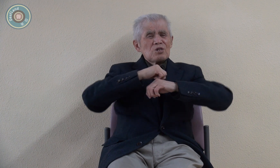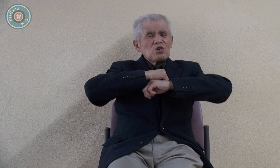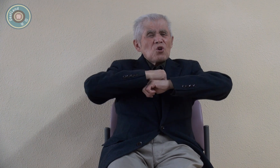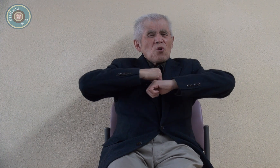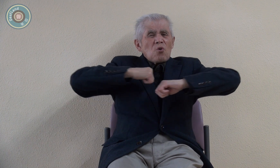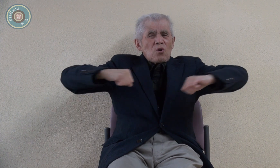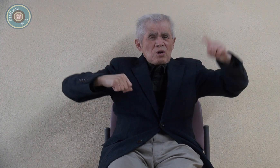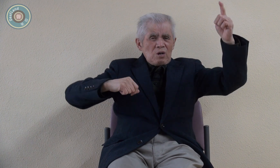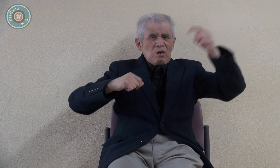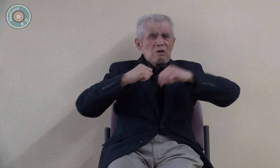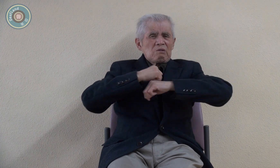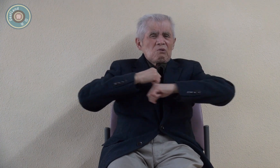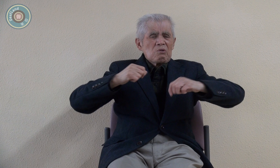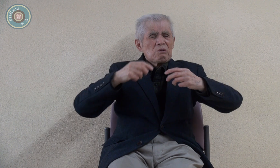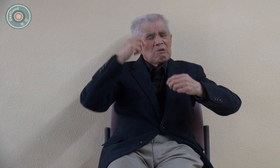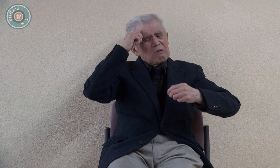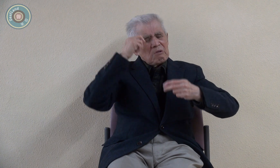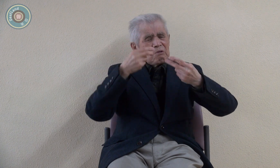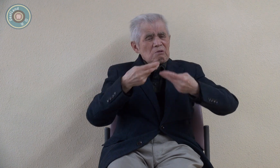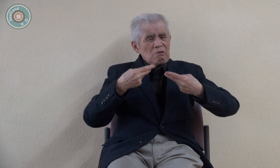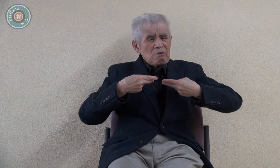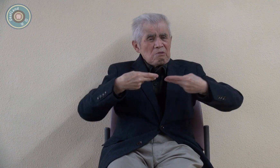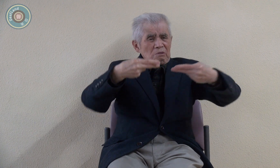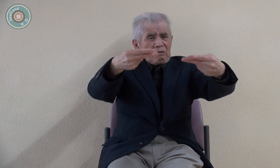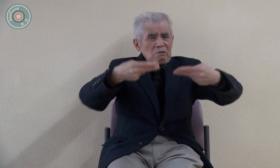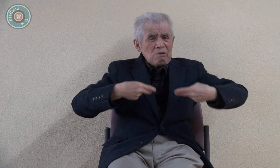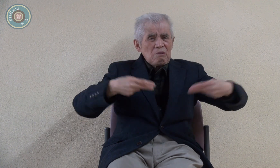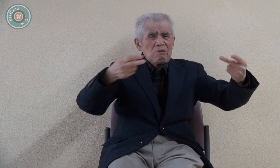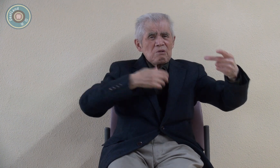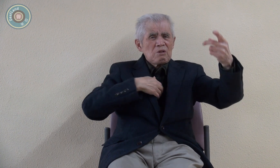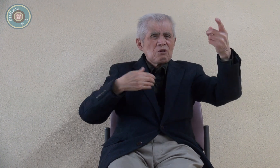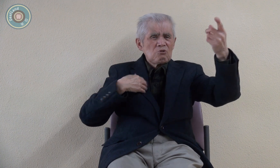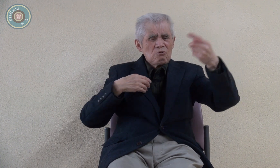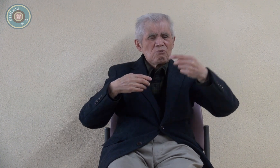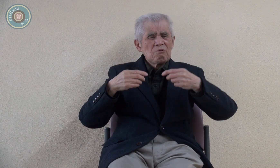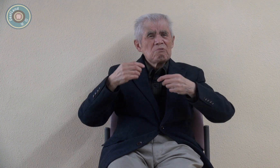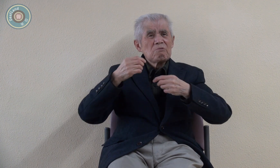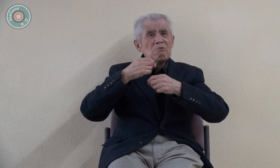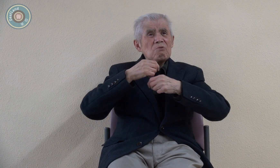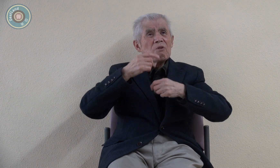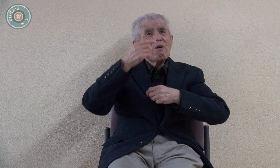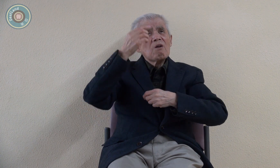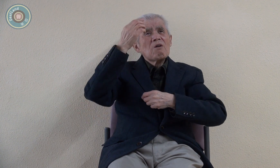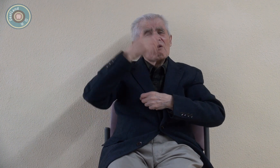The temple was huge and everyone had enough room to sleep